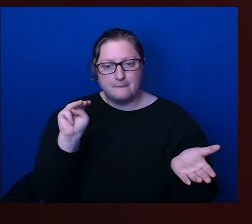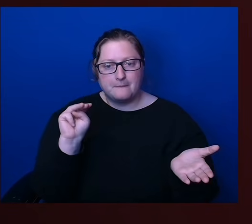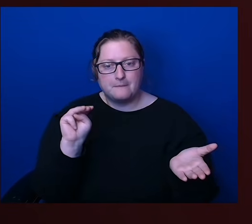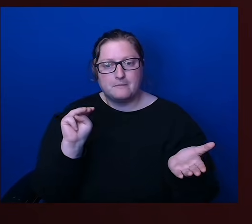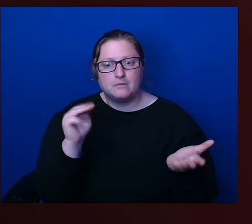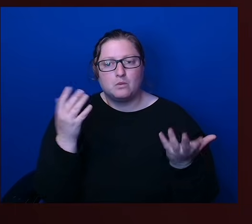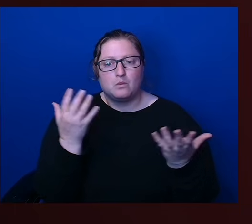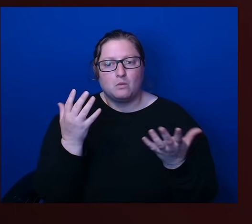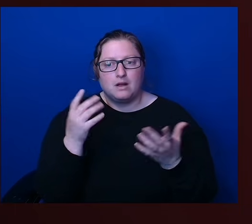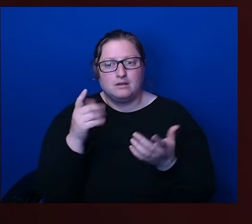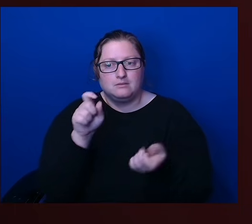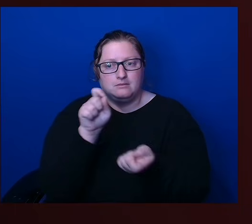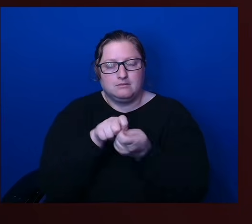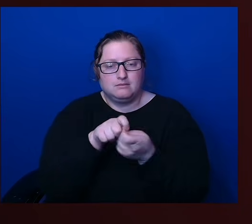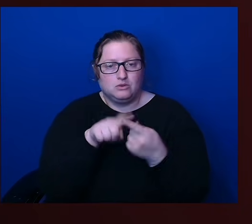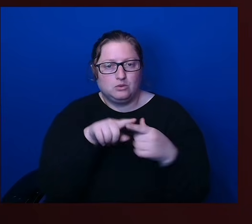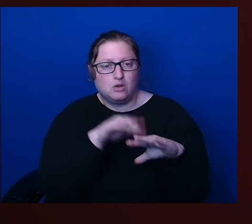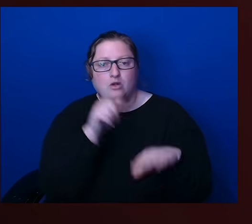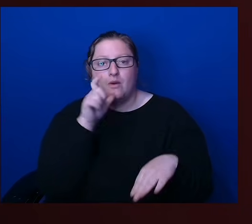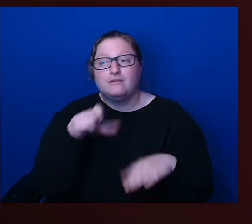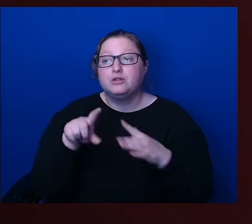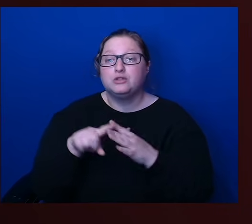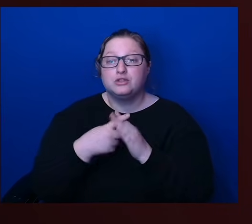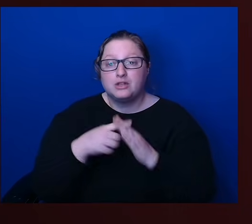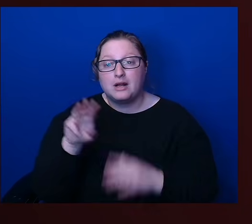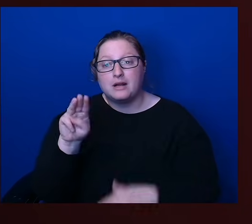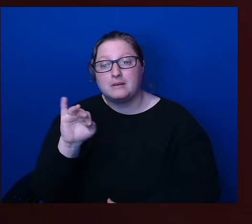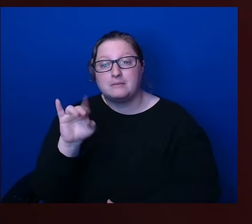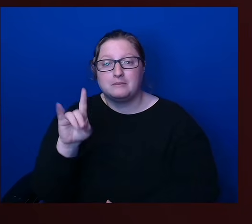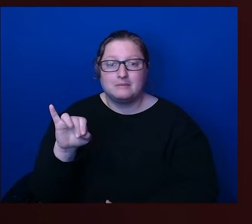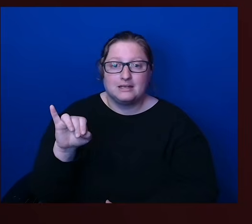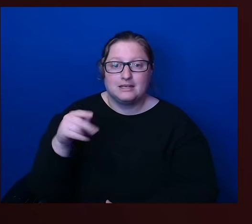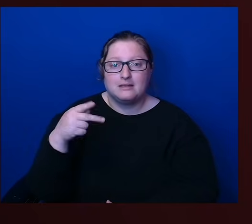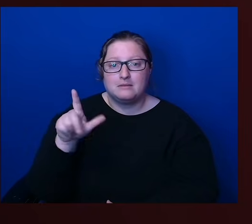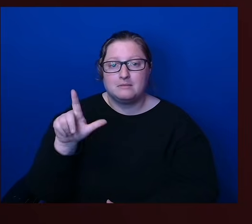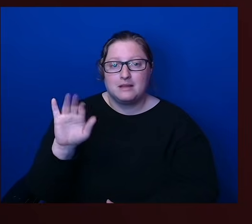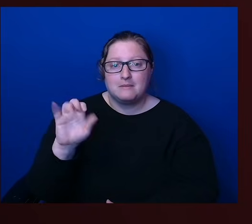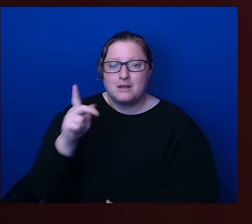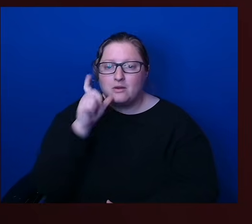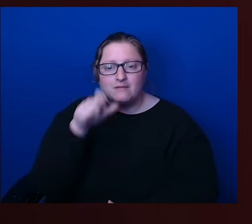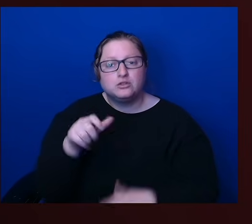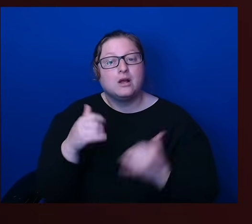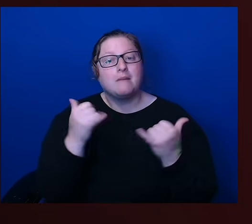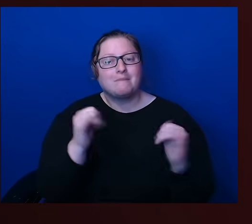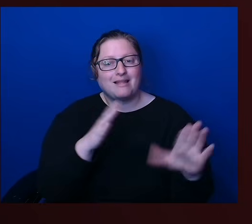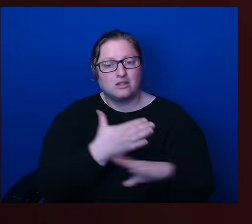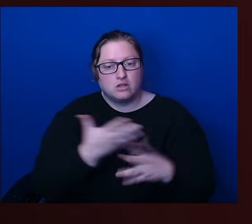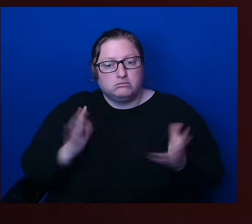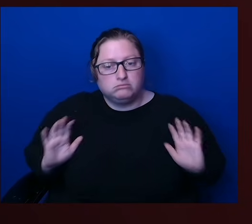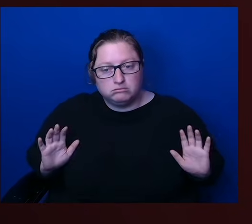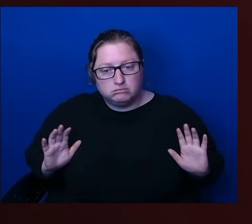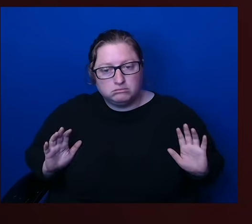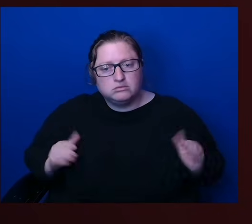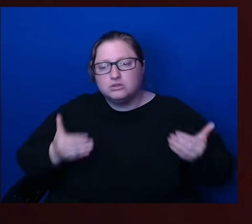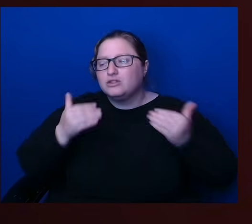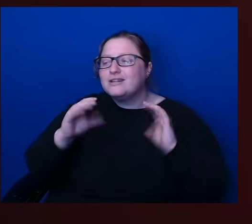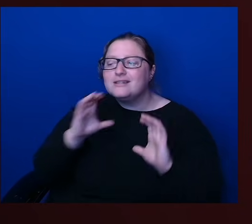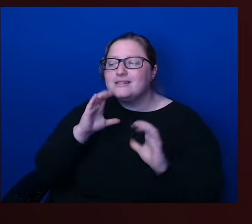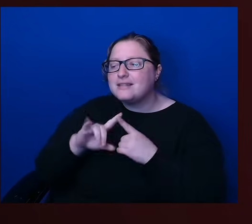You don't need to say, "Start mini playback." You don't need to do that. Just say, "Play the song." Just talk to it, Brady. Talk to it. And he said, "Play the song." So, I said,